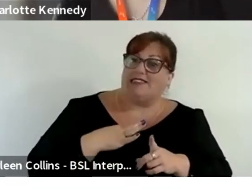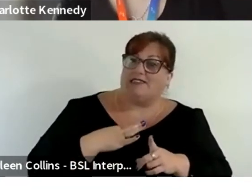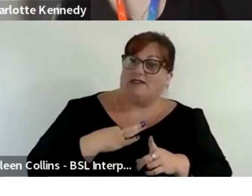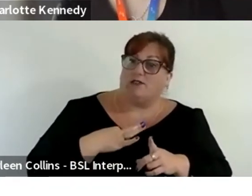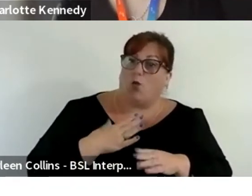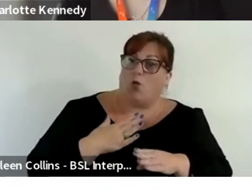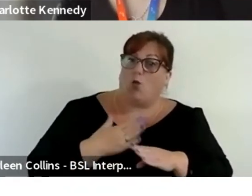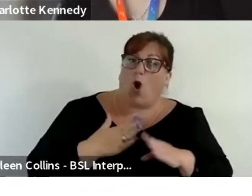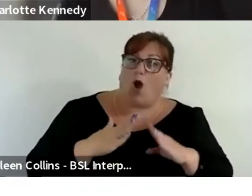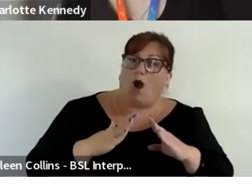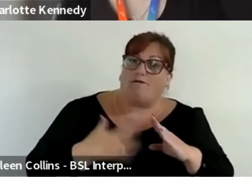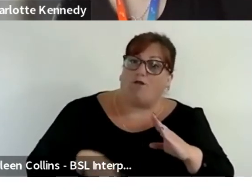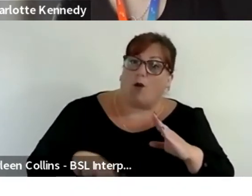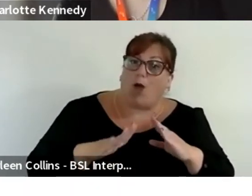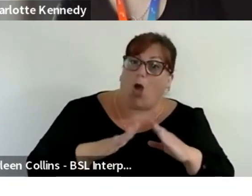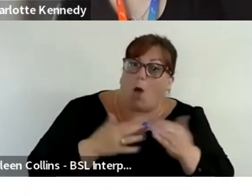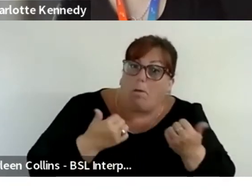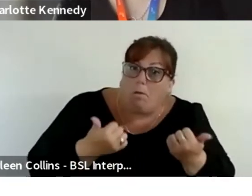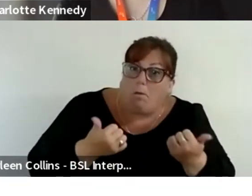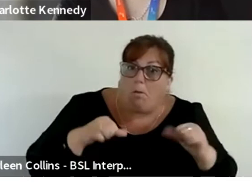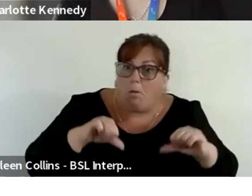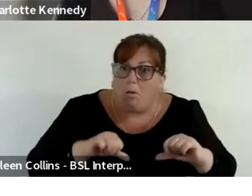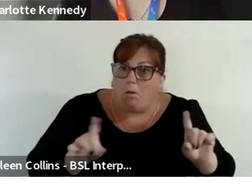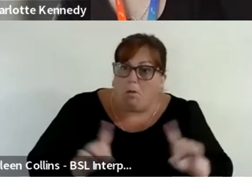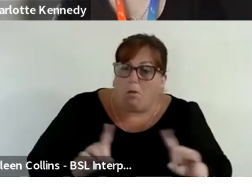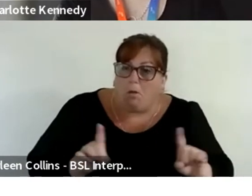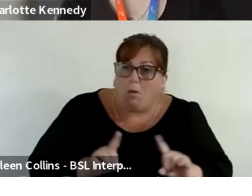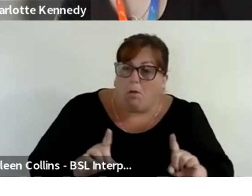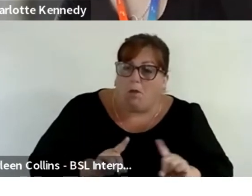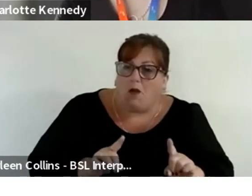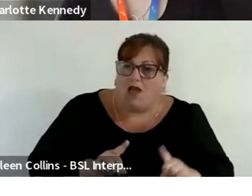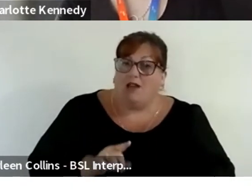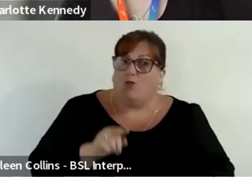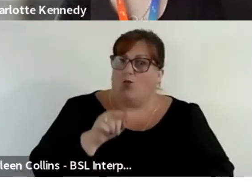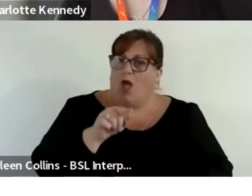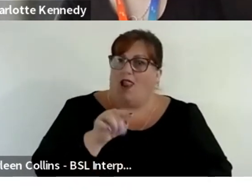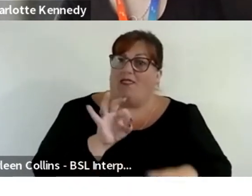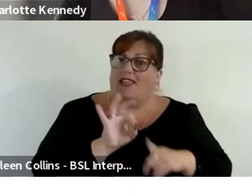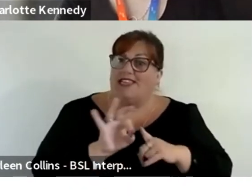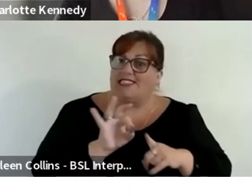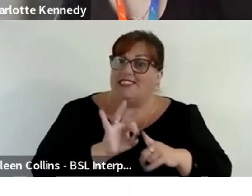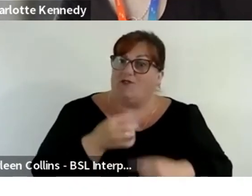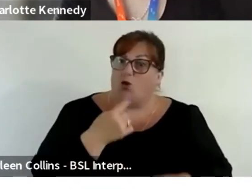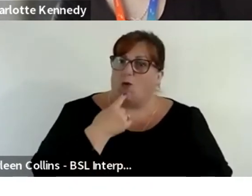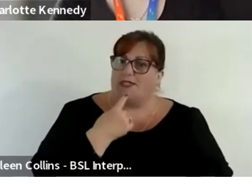The interviewer told my recruiter they could tell my anxiety was holding me back.